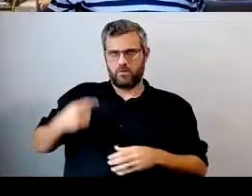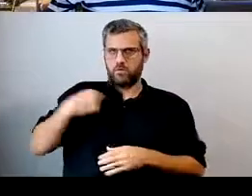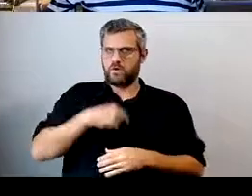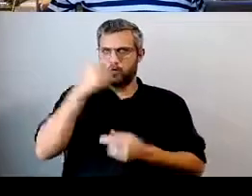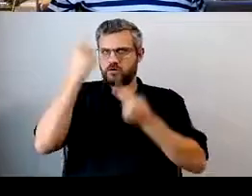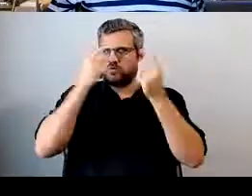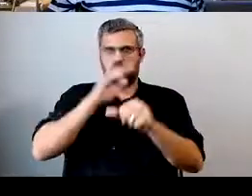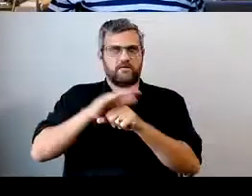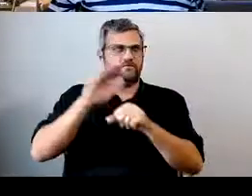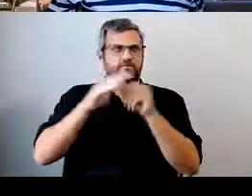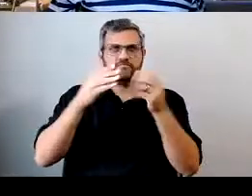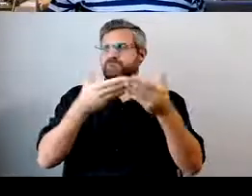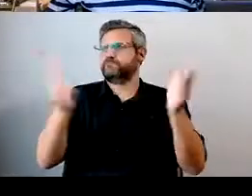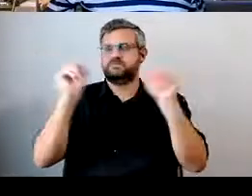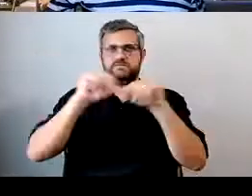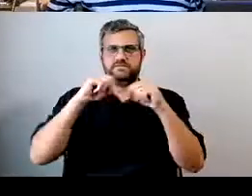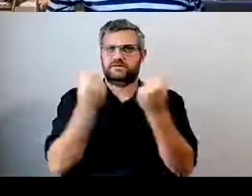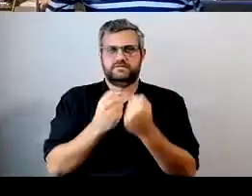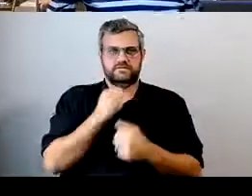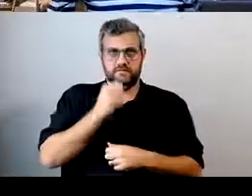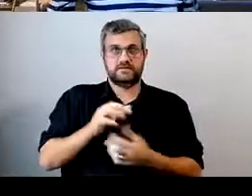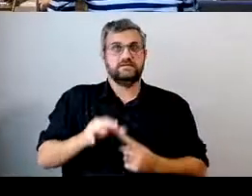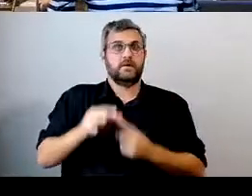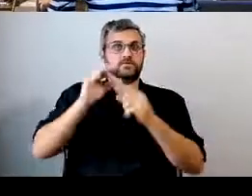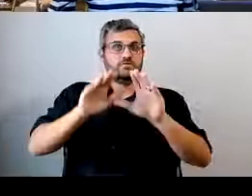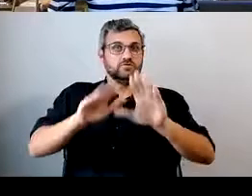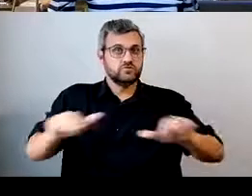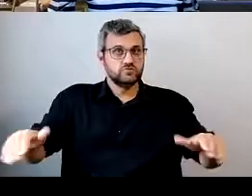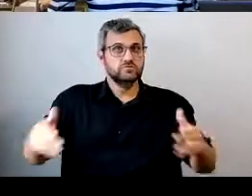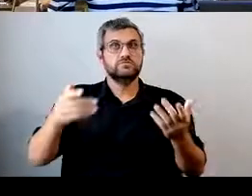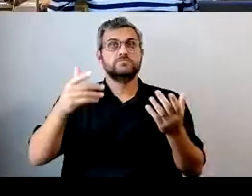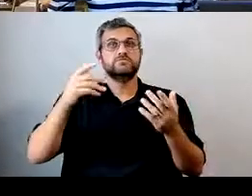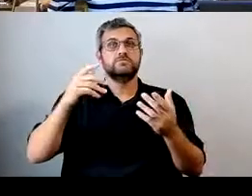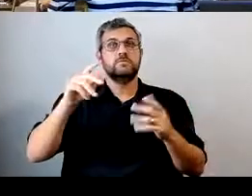in society as a whole. Especially when you're dealing with children or with aging adults that are still